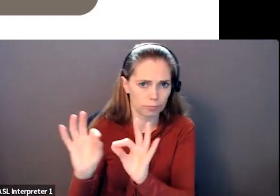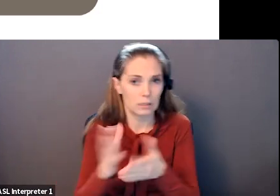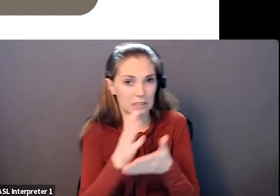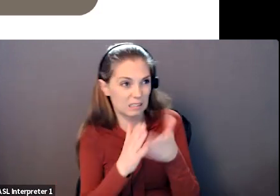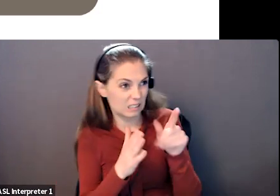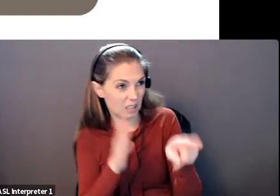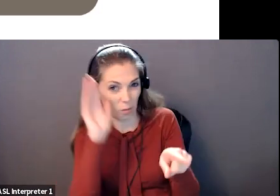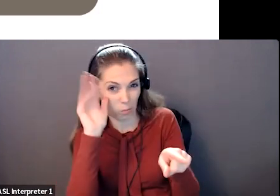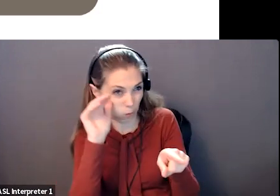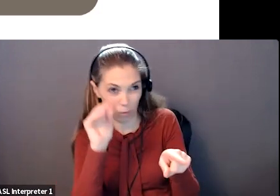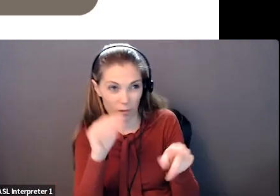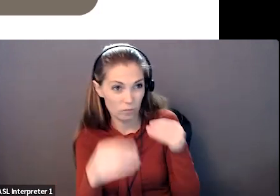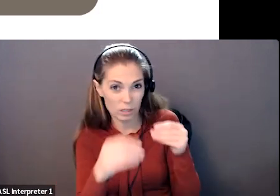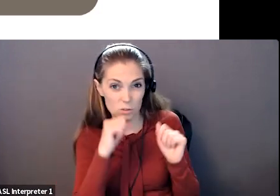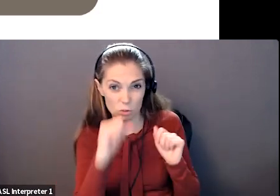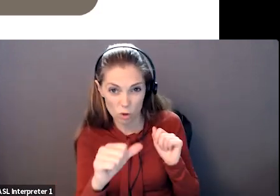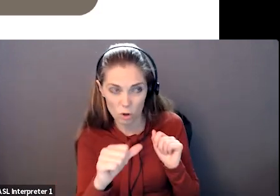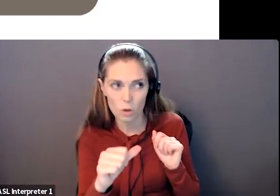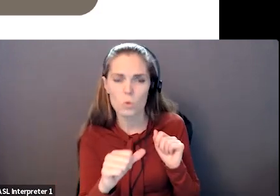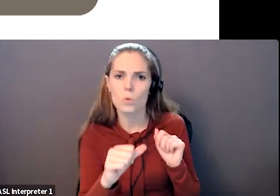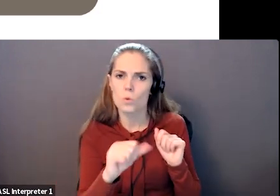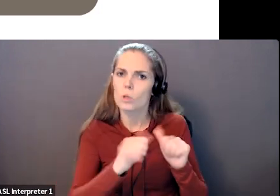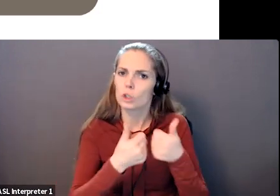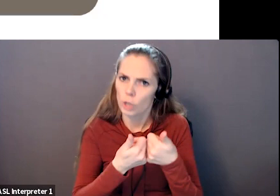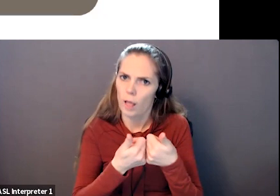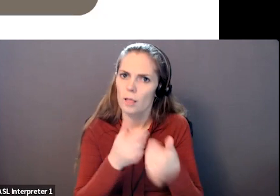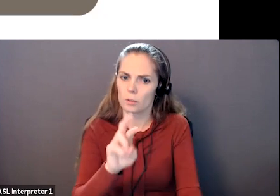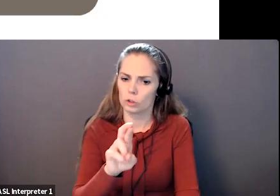employers on this piece because it's critically important too seeing success so that people